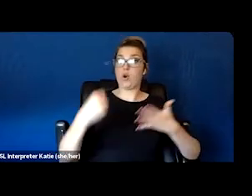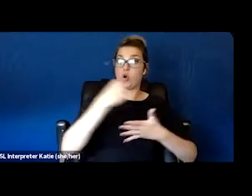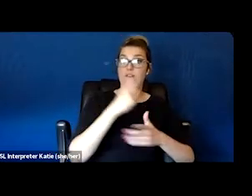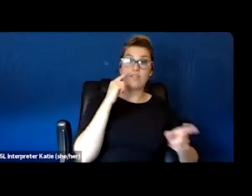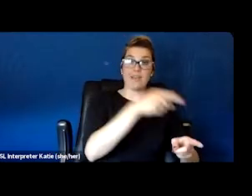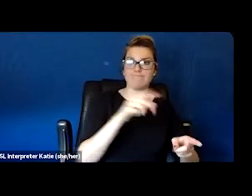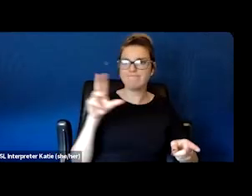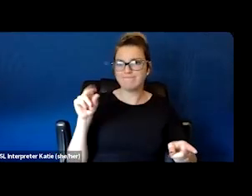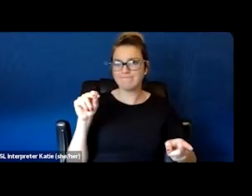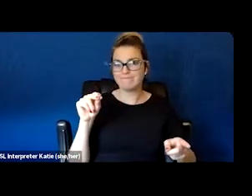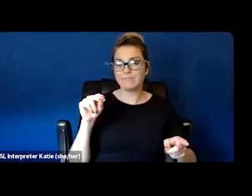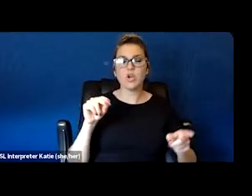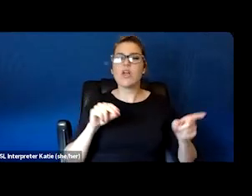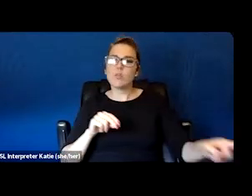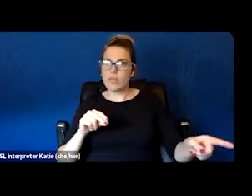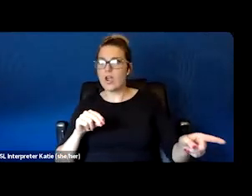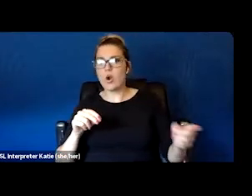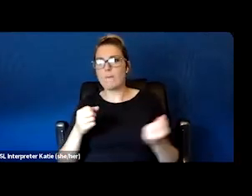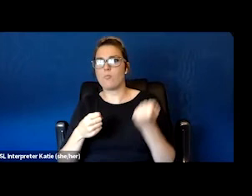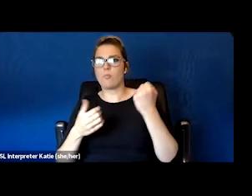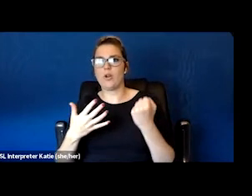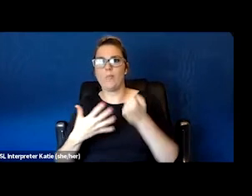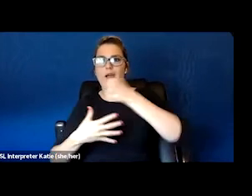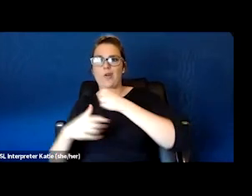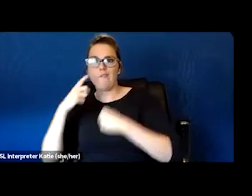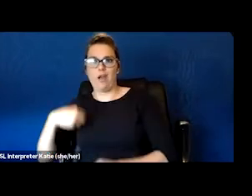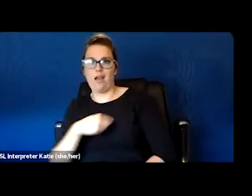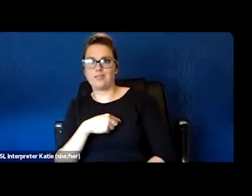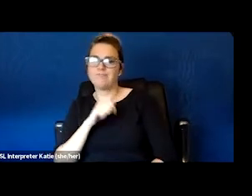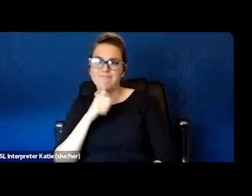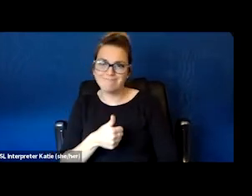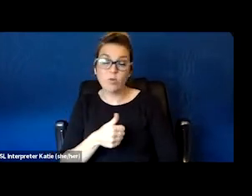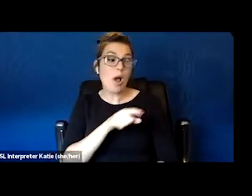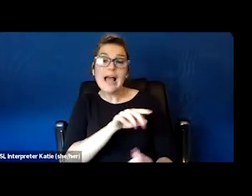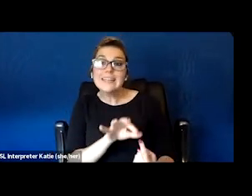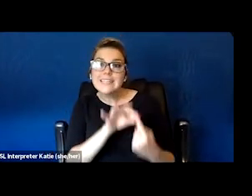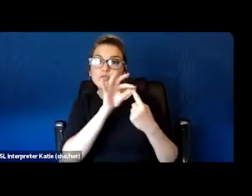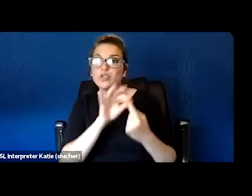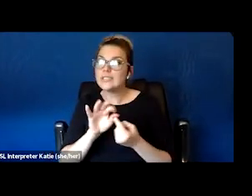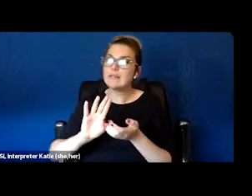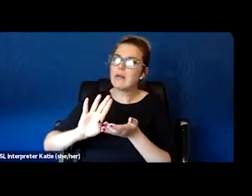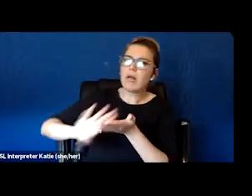kind of these side doors or these exceptions, because then it gets a little bit tricky, but yeah.